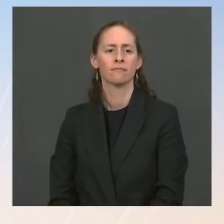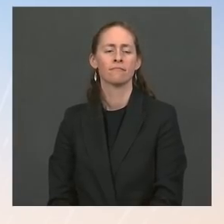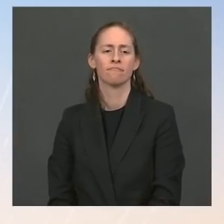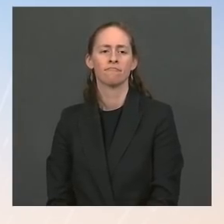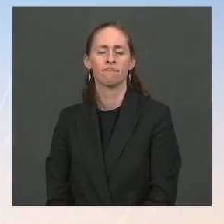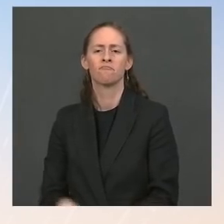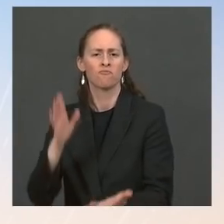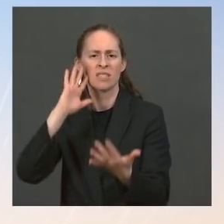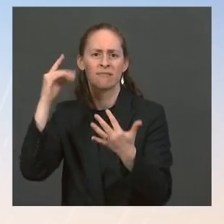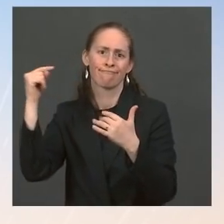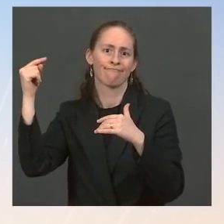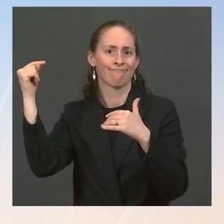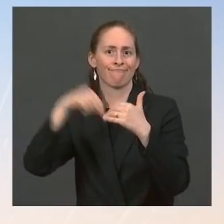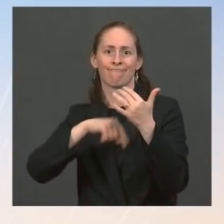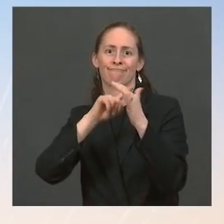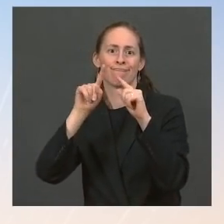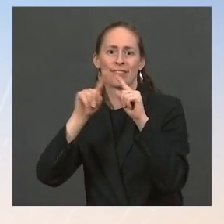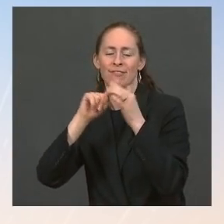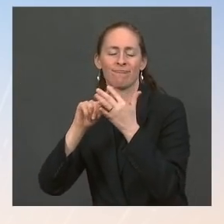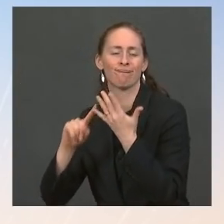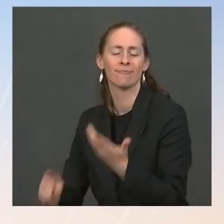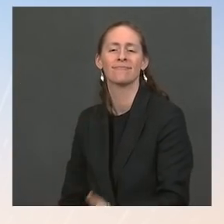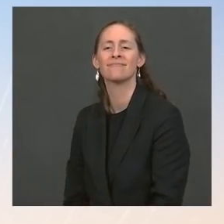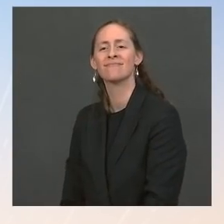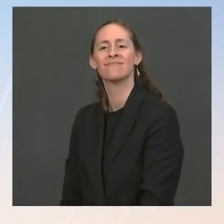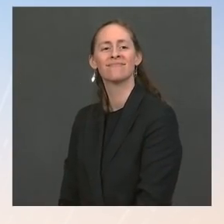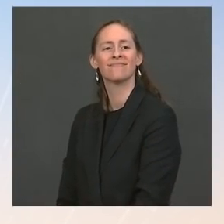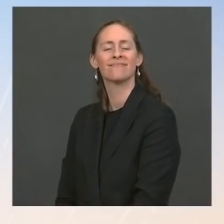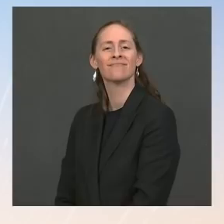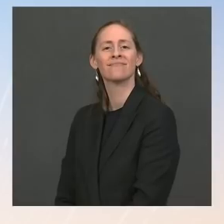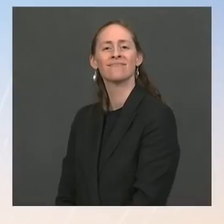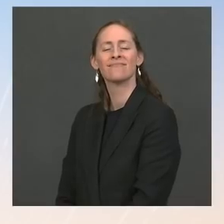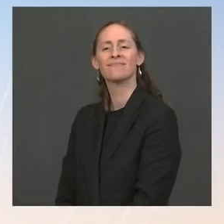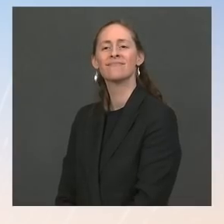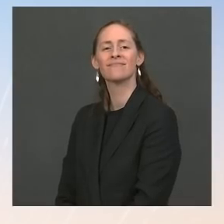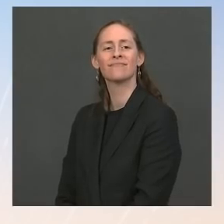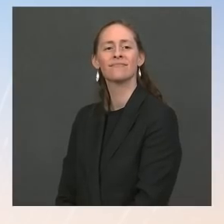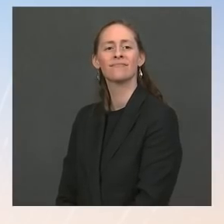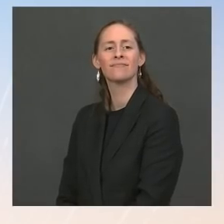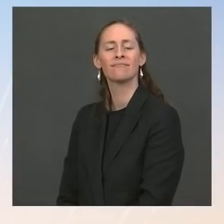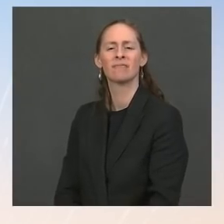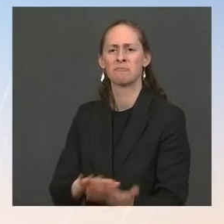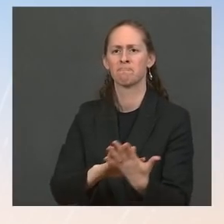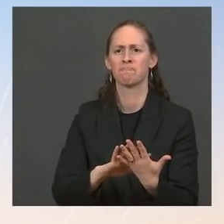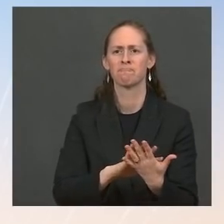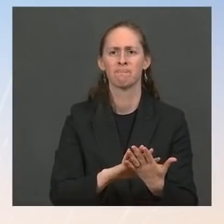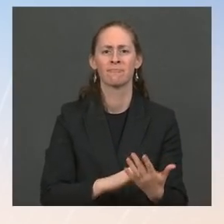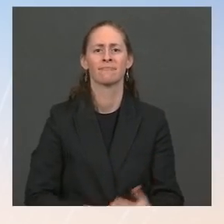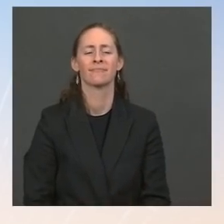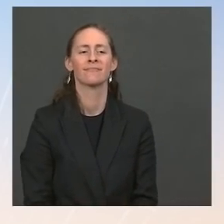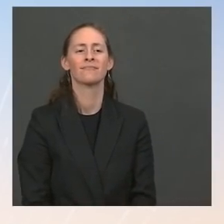his insistence that China make good on those promises? Ms. Psaki: Well, certainly the President will express areas